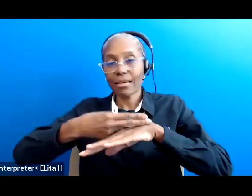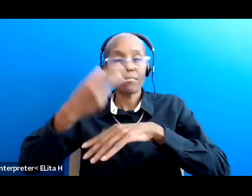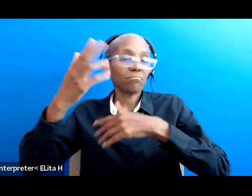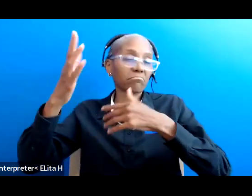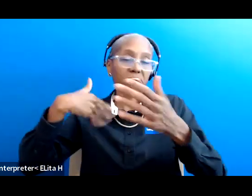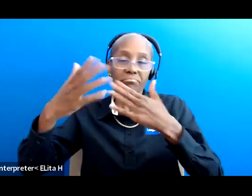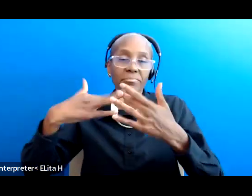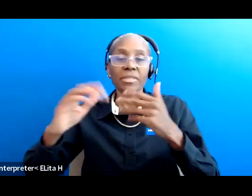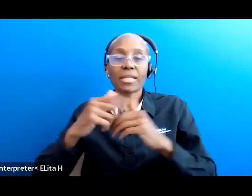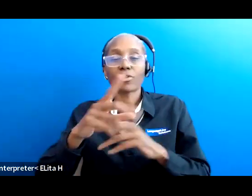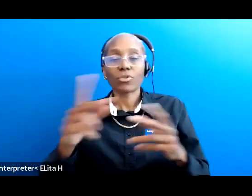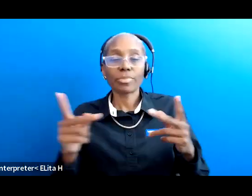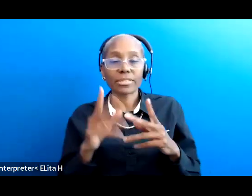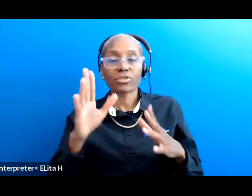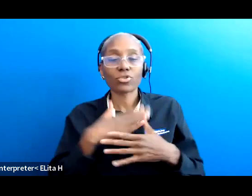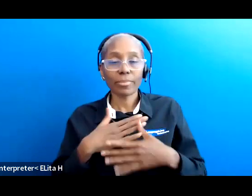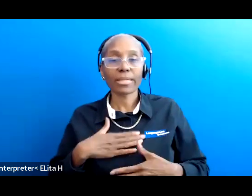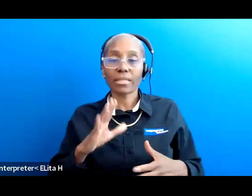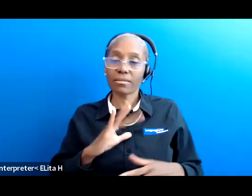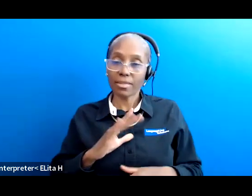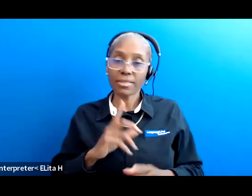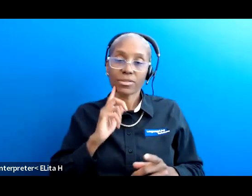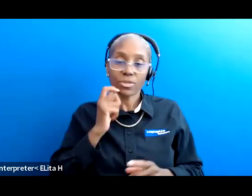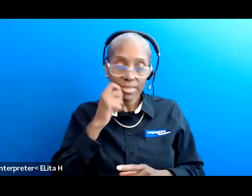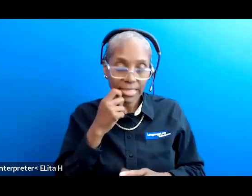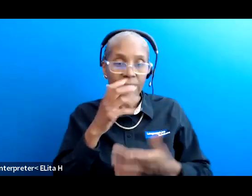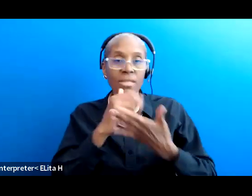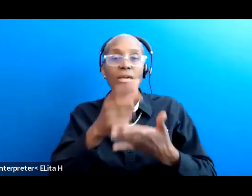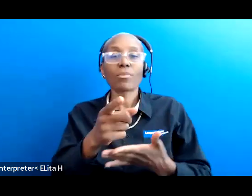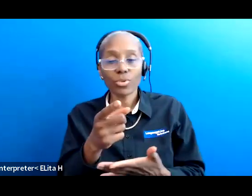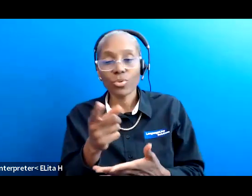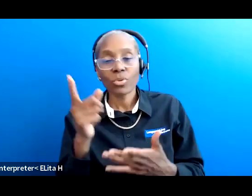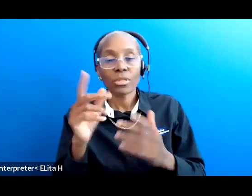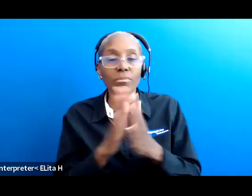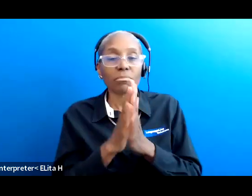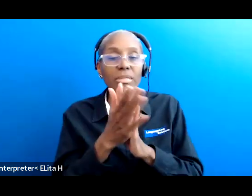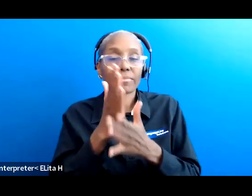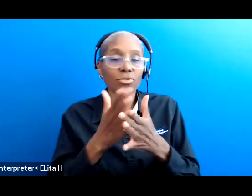So that's kind of a neat thing because it will tell you and help direct what kind of equipment that you need.